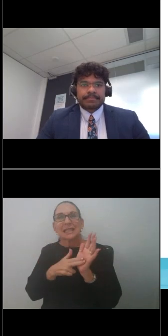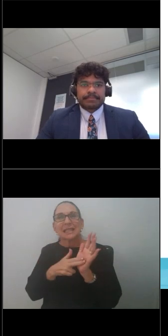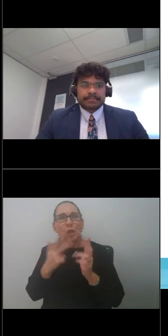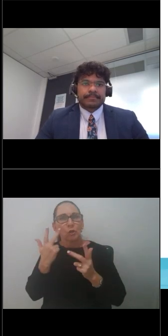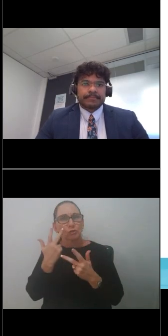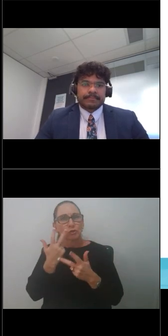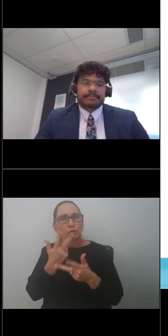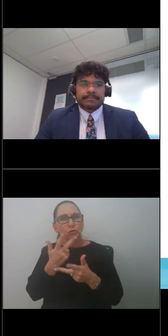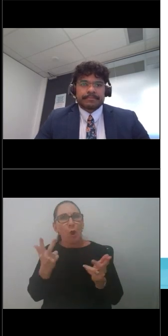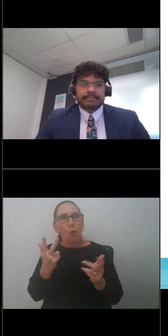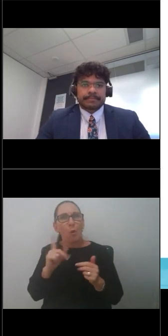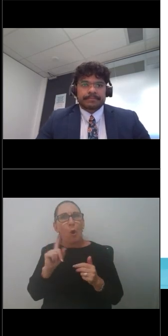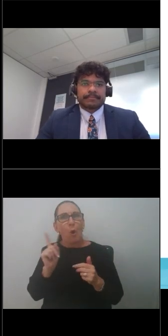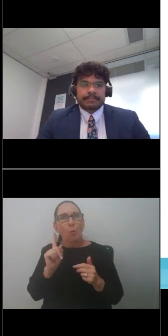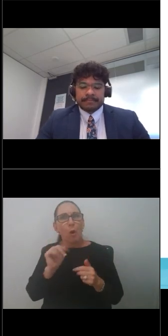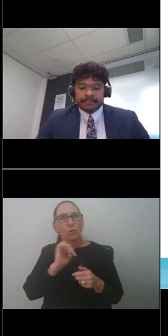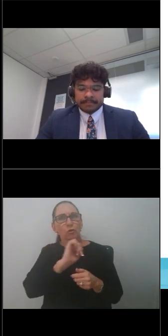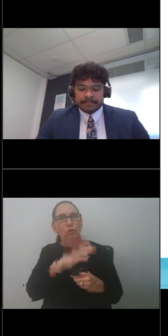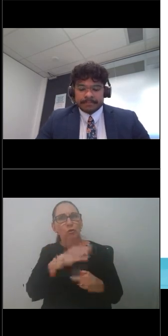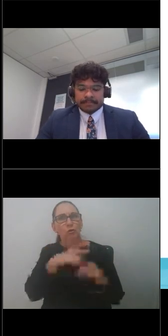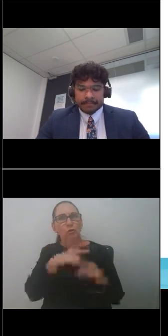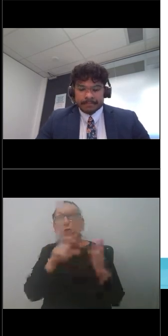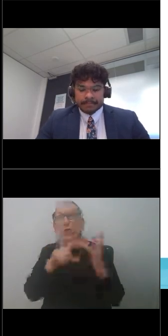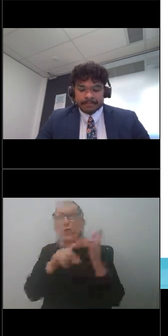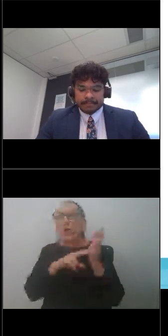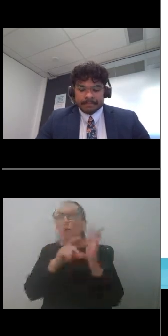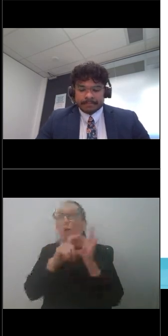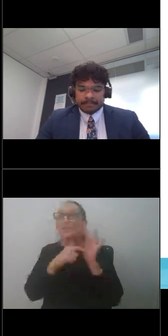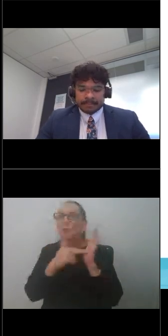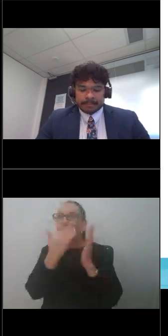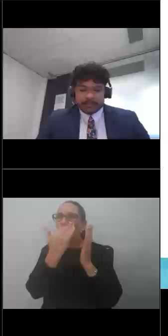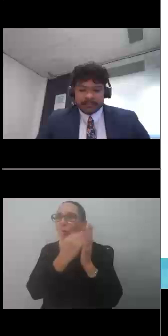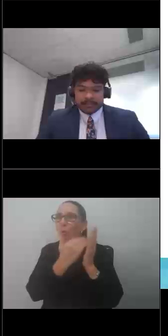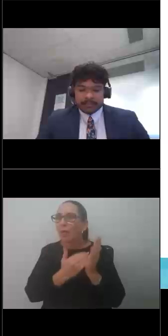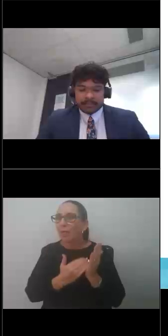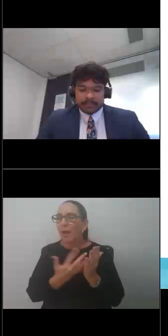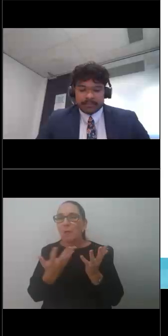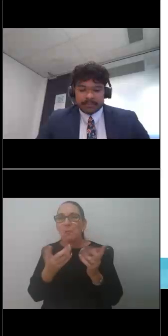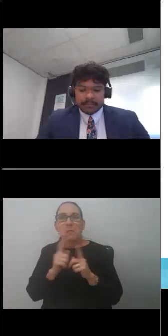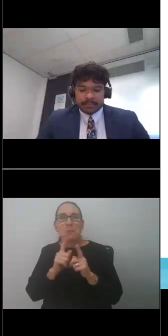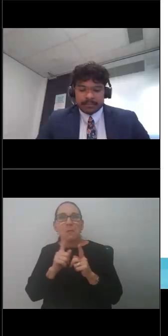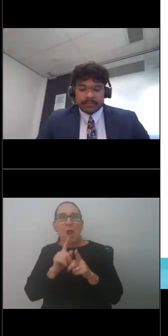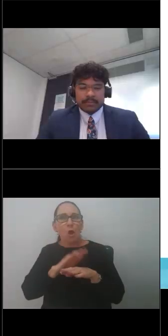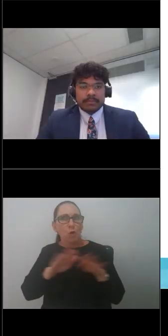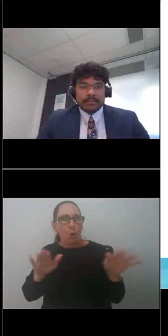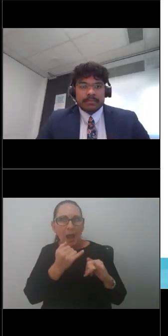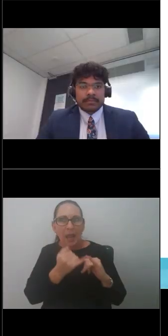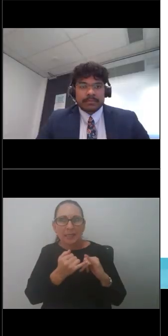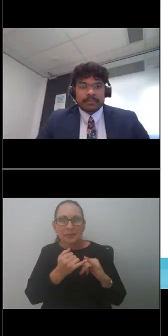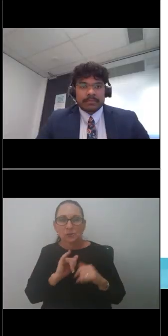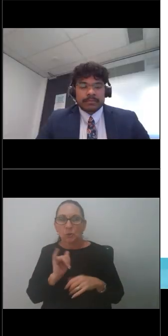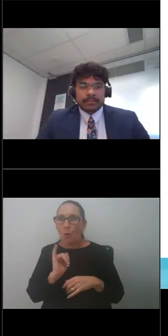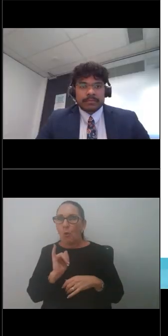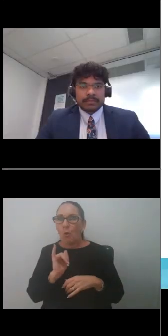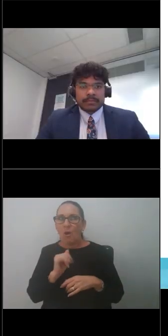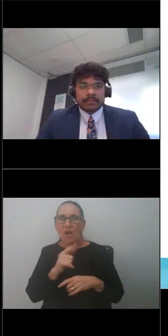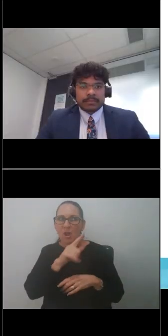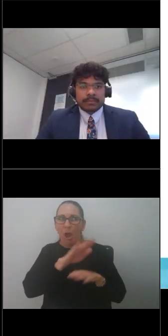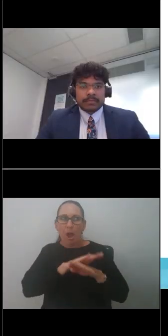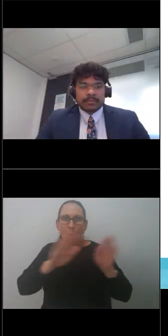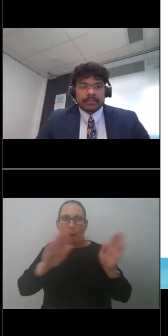to follow like for example um no violence stay away from this property or place um no contact